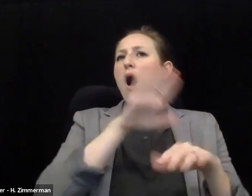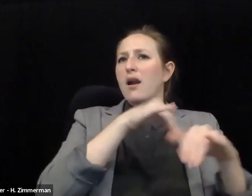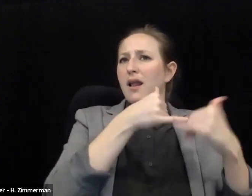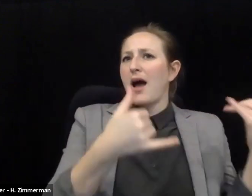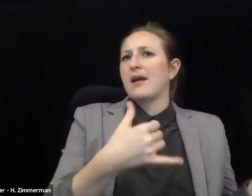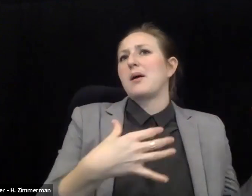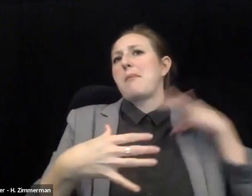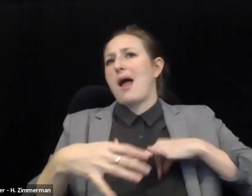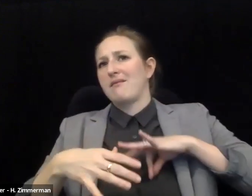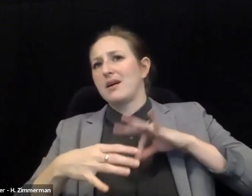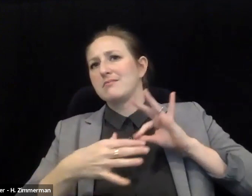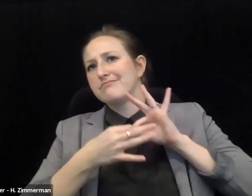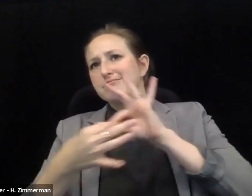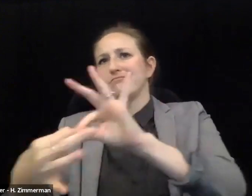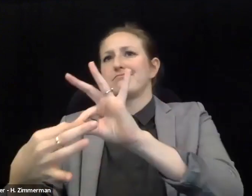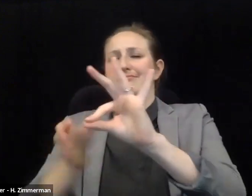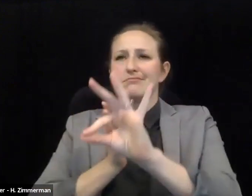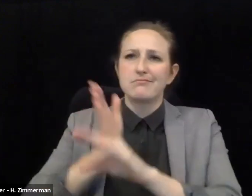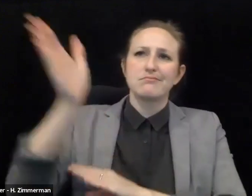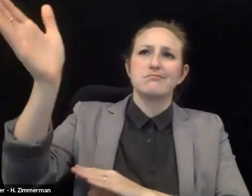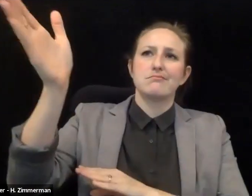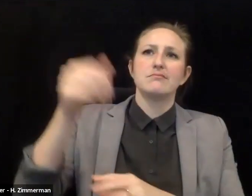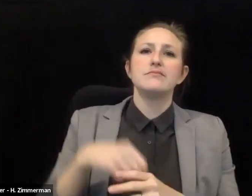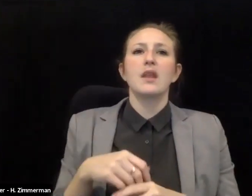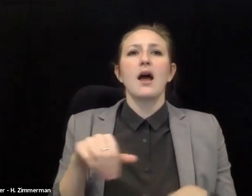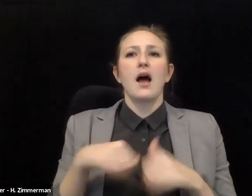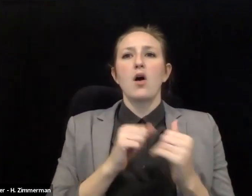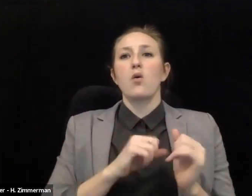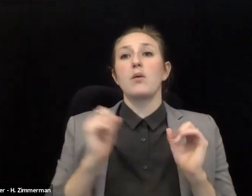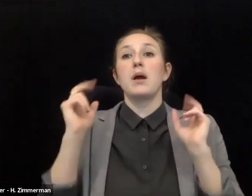In person programming or the return to in person programming.